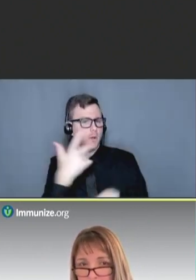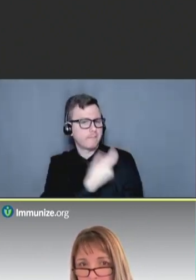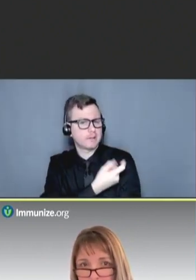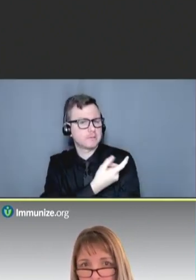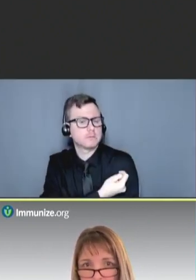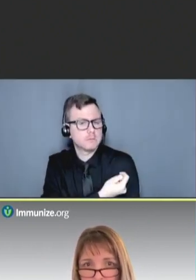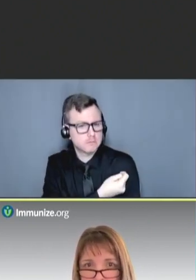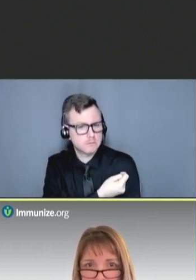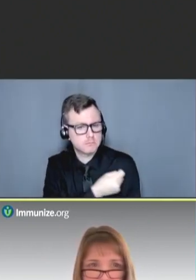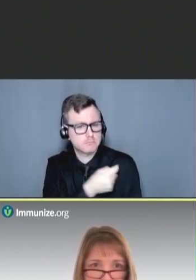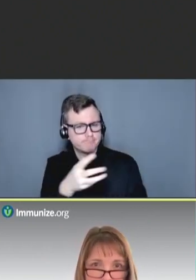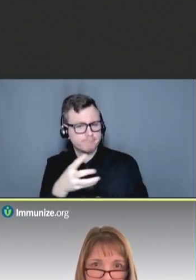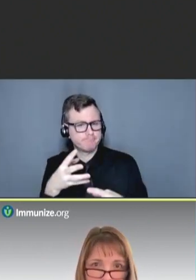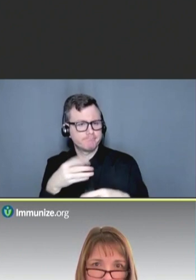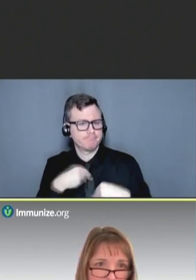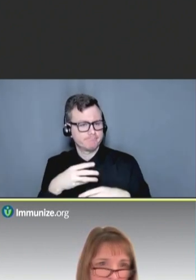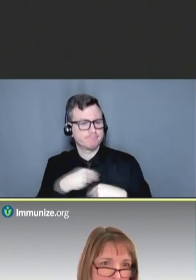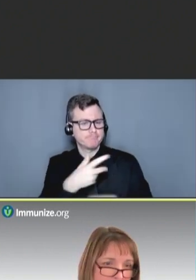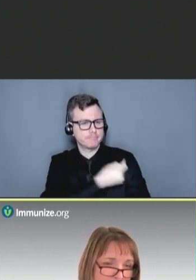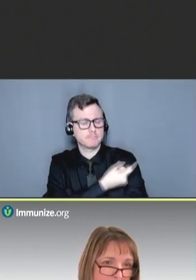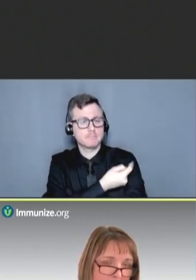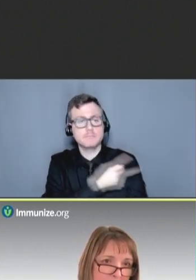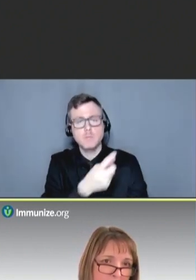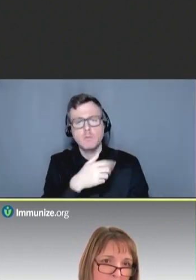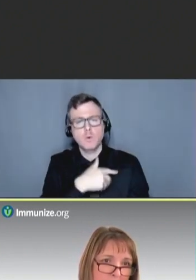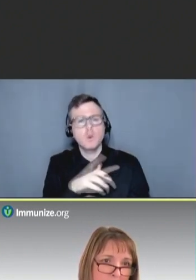and influenza vaccine for all ages.